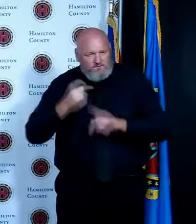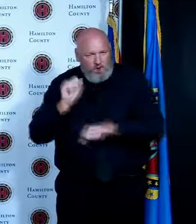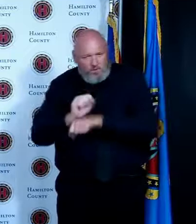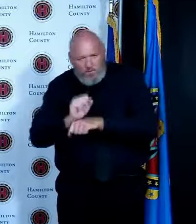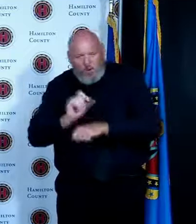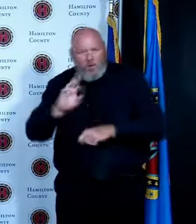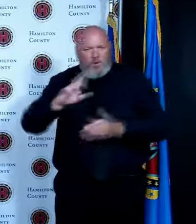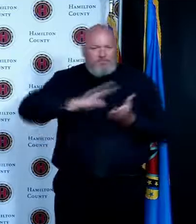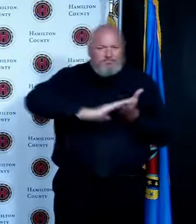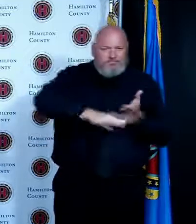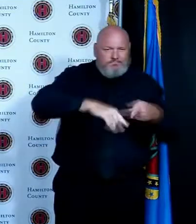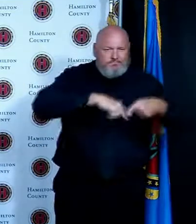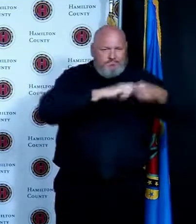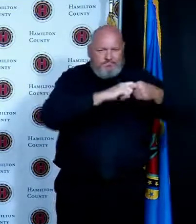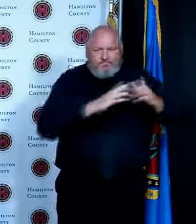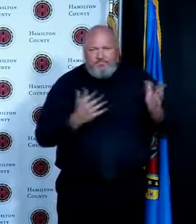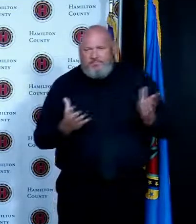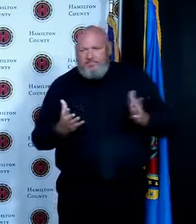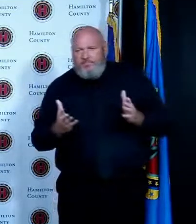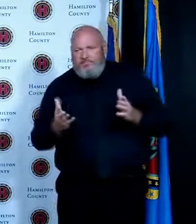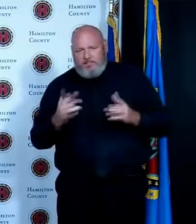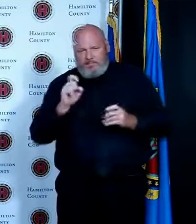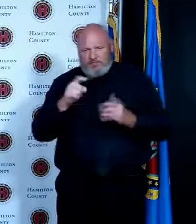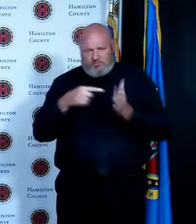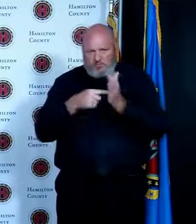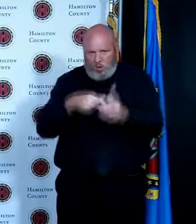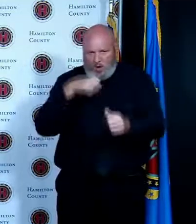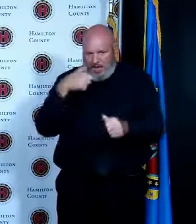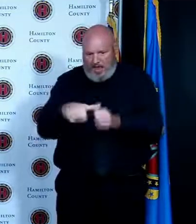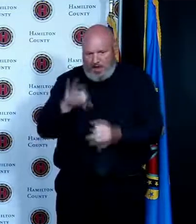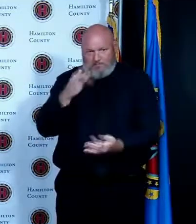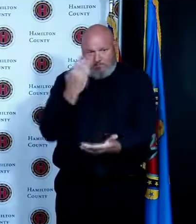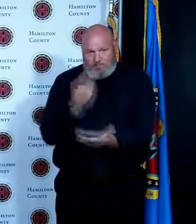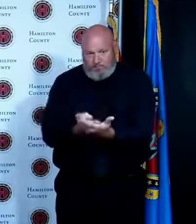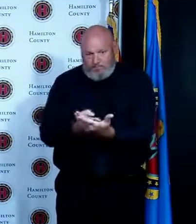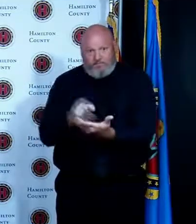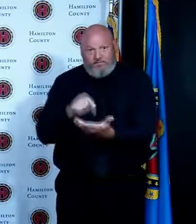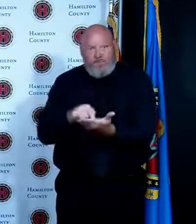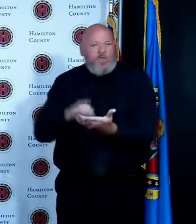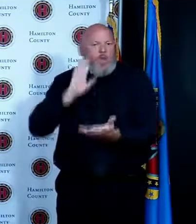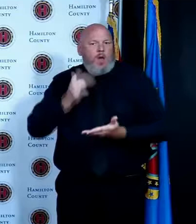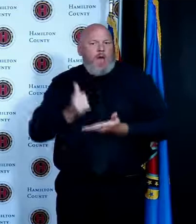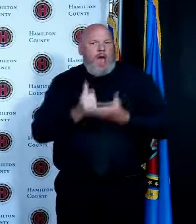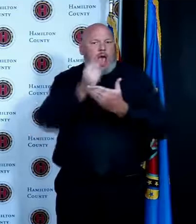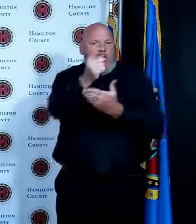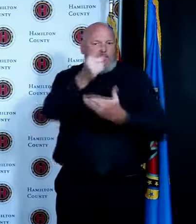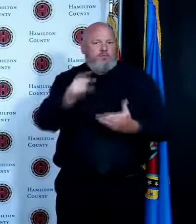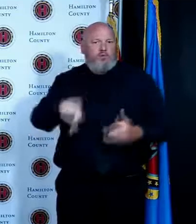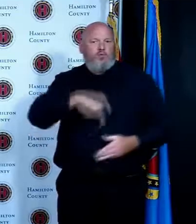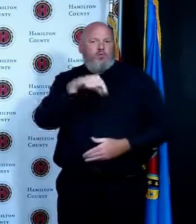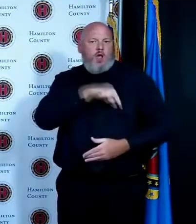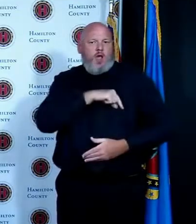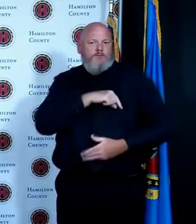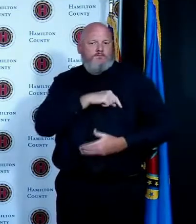that they've had a decrease in income related to Covid-19. the household would earn 80 percent of the